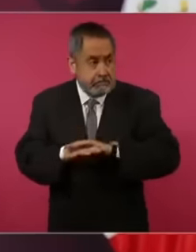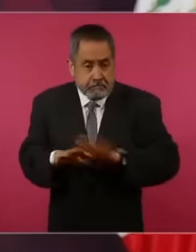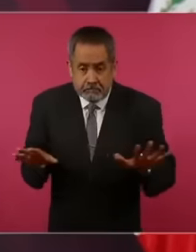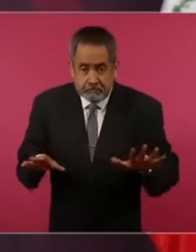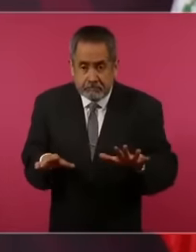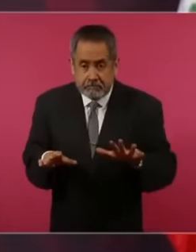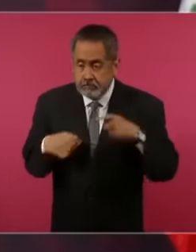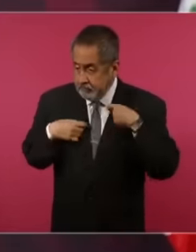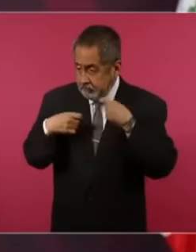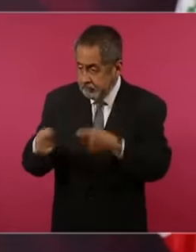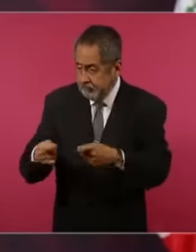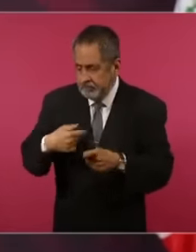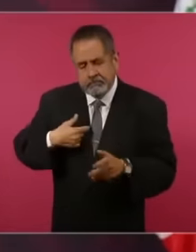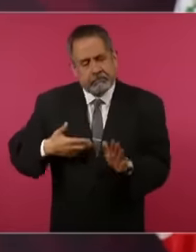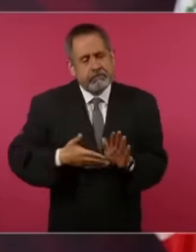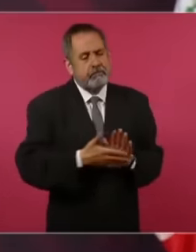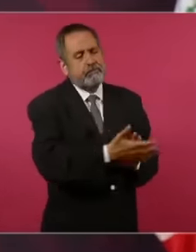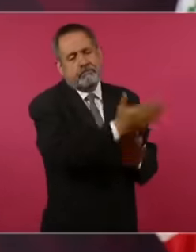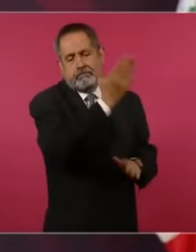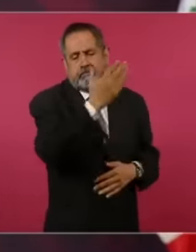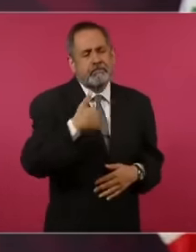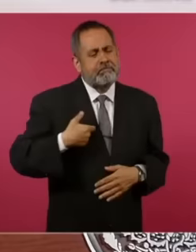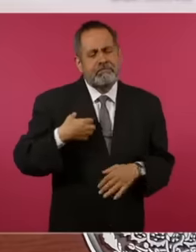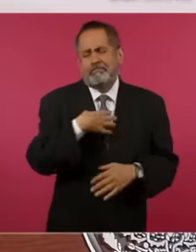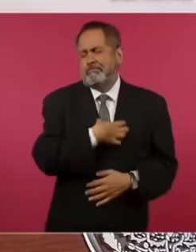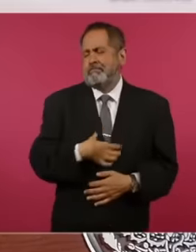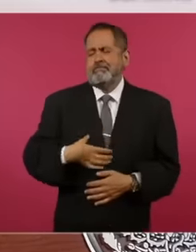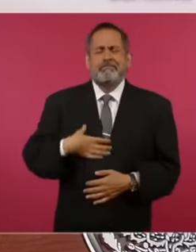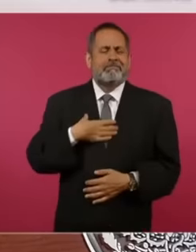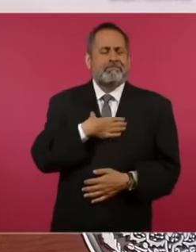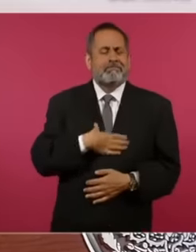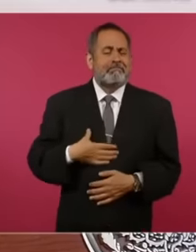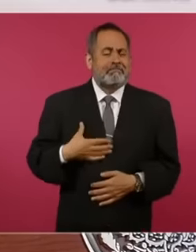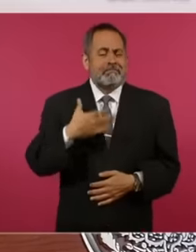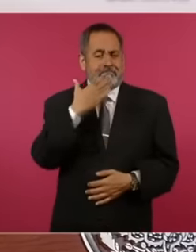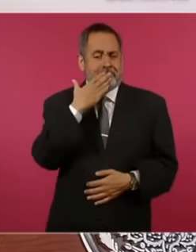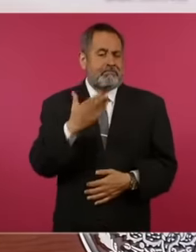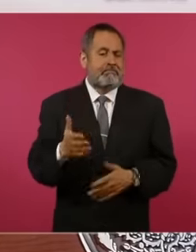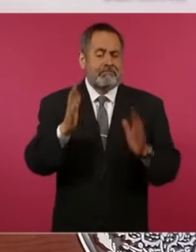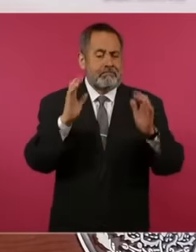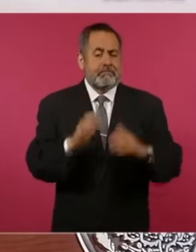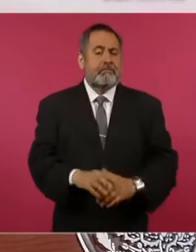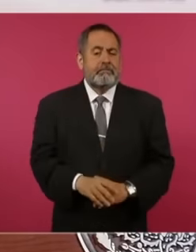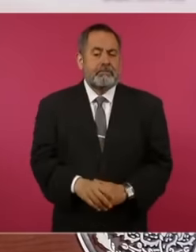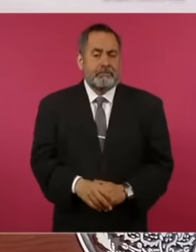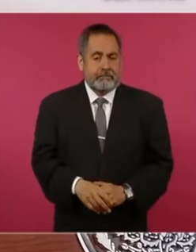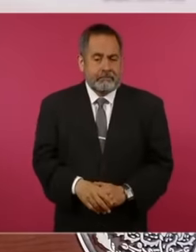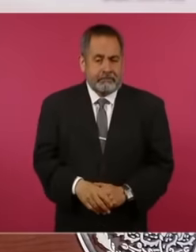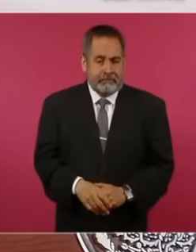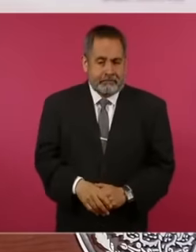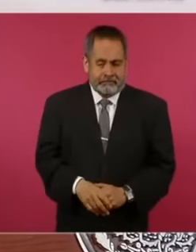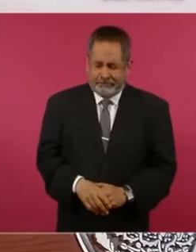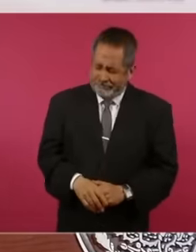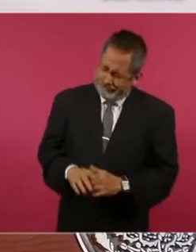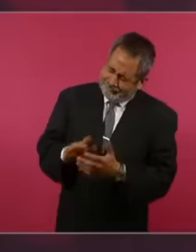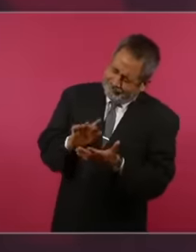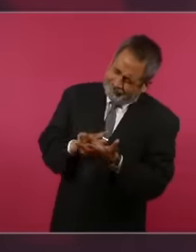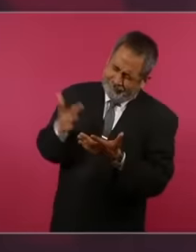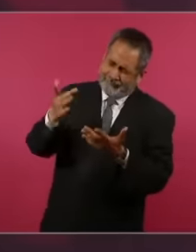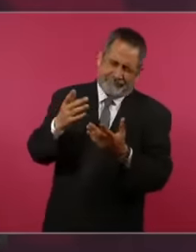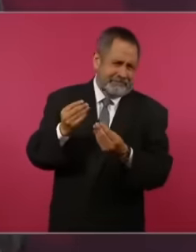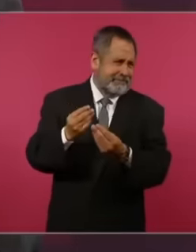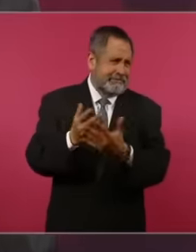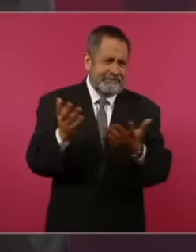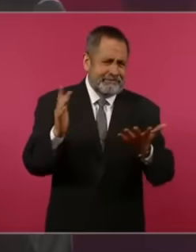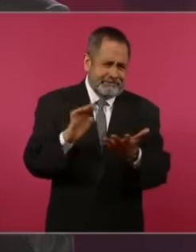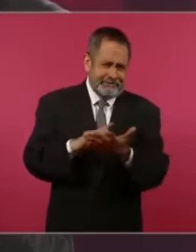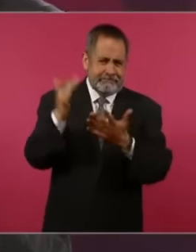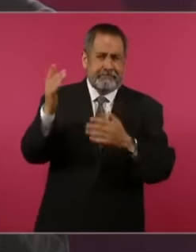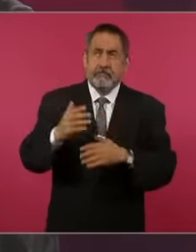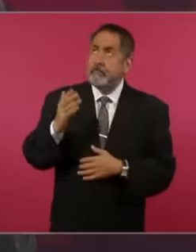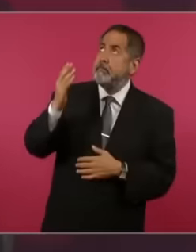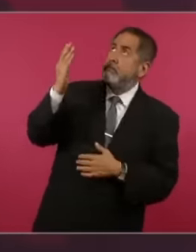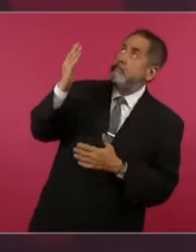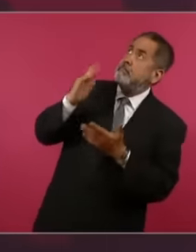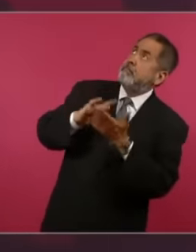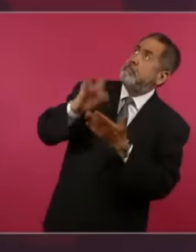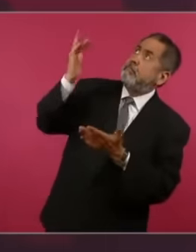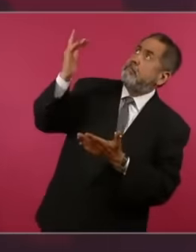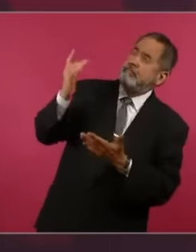happy. I have to thank the creator, luck,